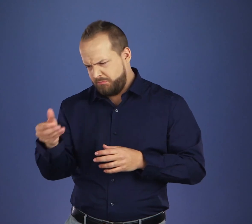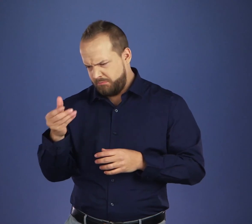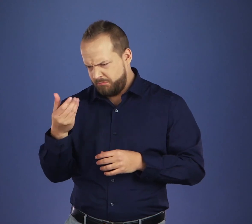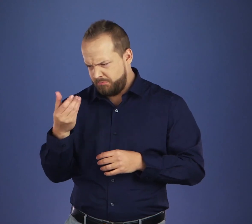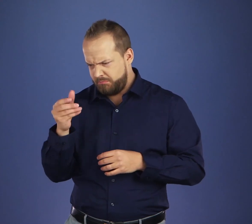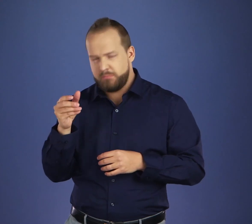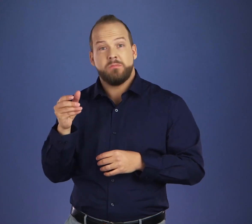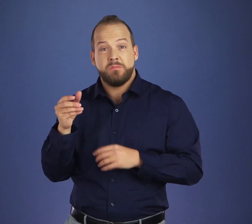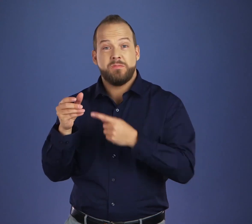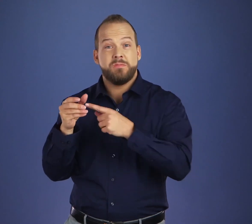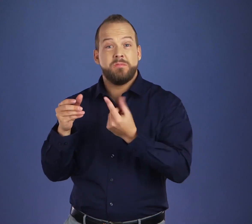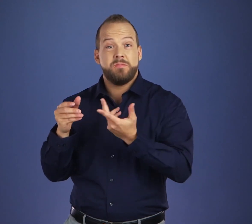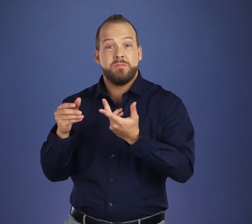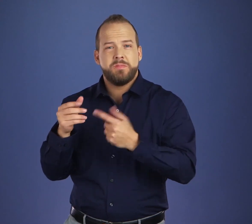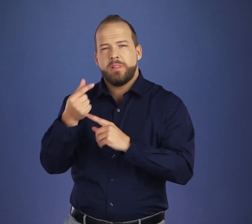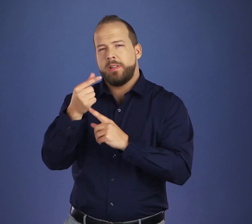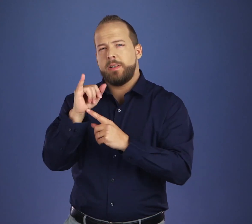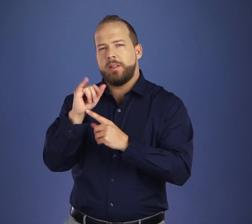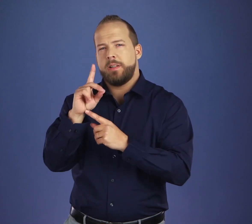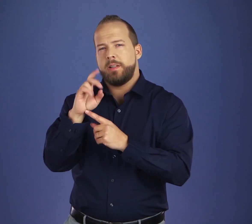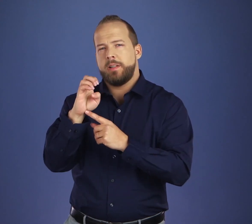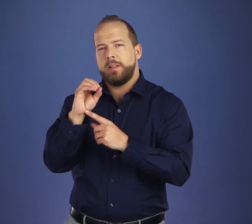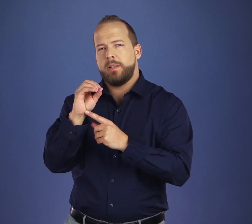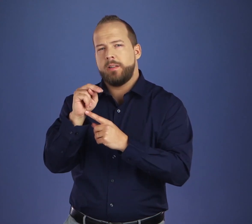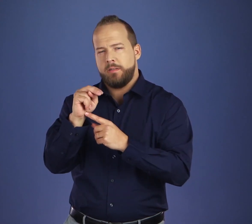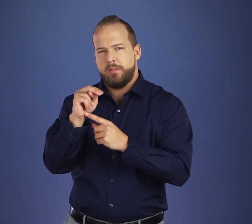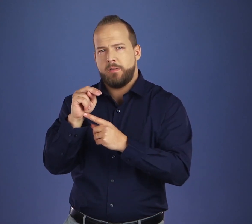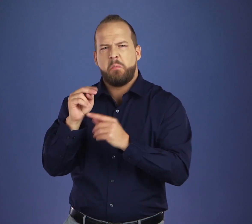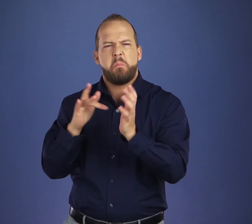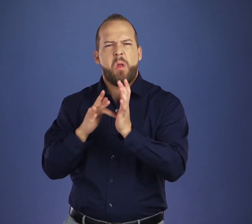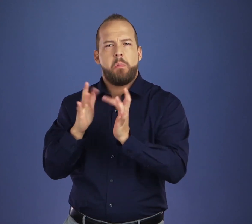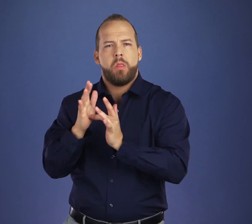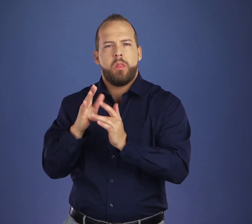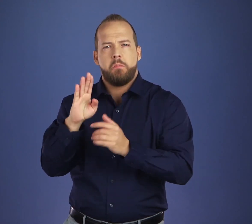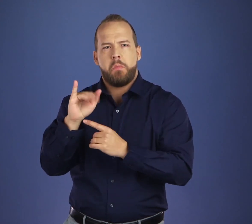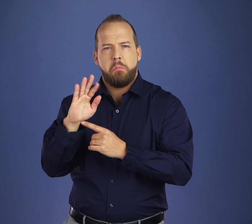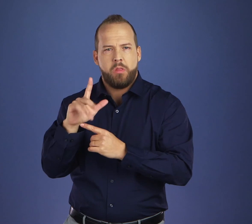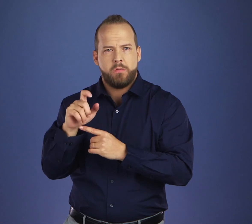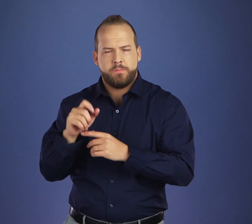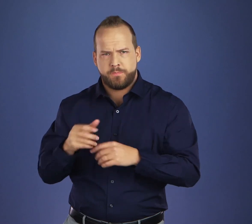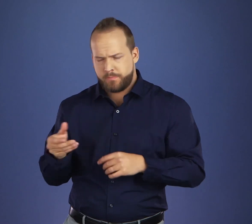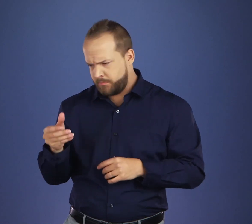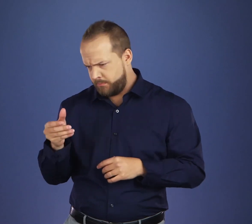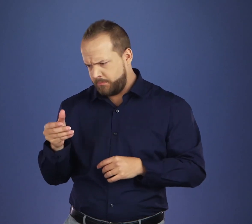Opening the book, he read. It was a Gideon Bible.